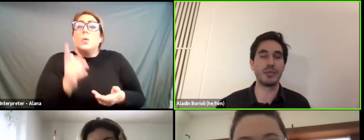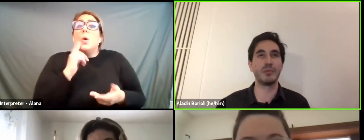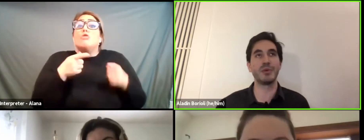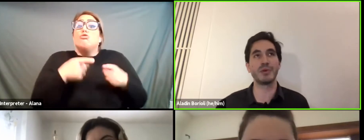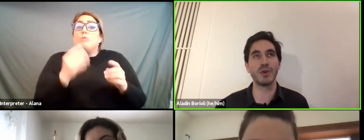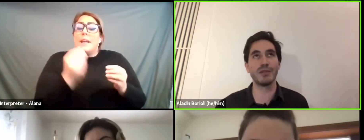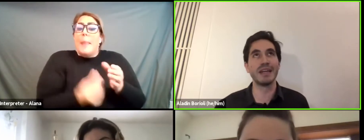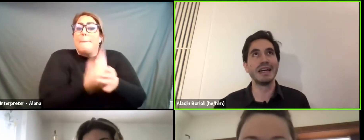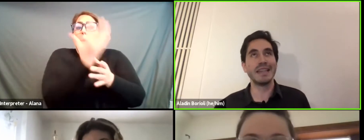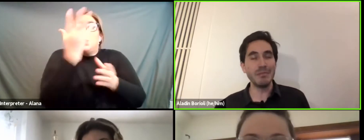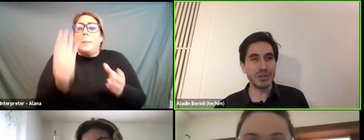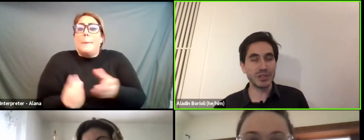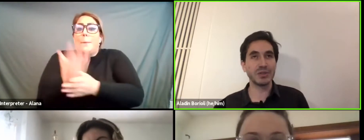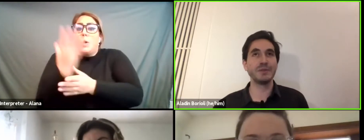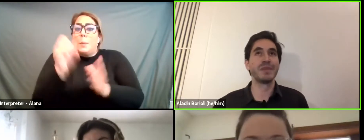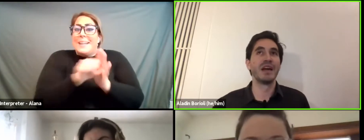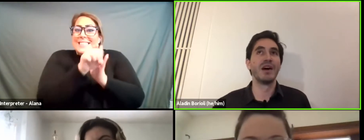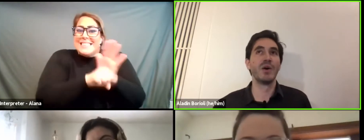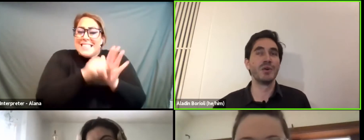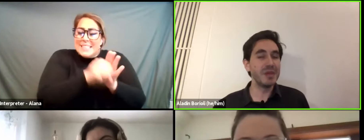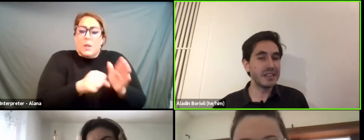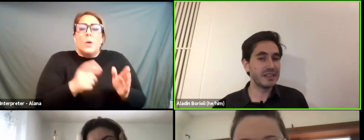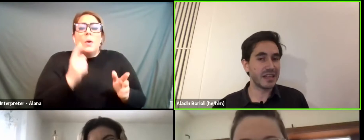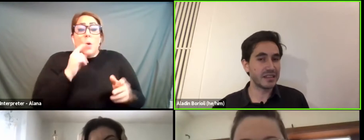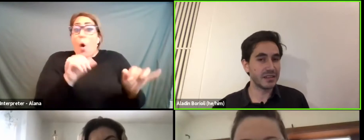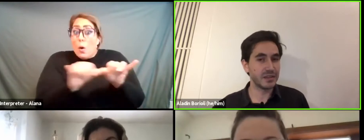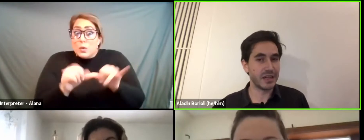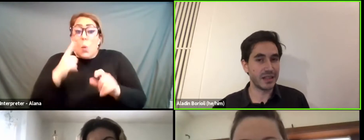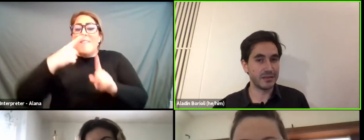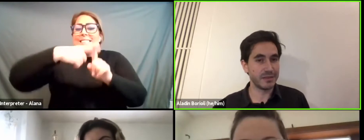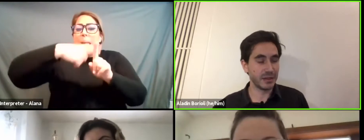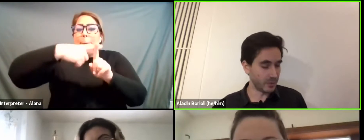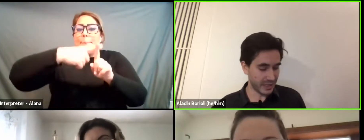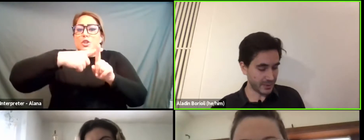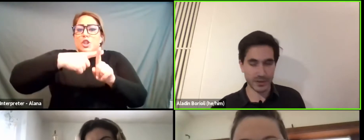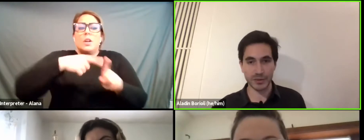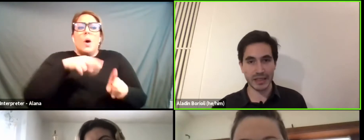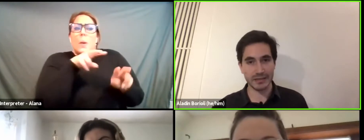we also have temperature or humidity sensor into the hive. I mean, all beekeeper knows